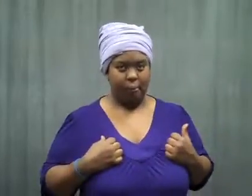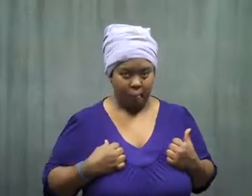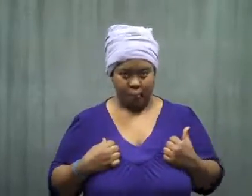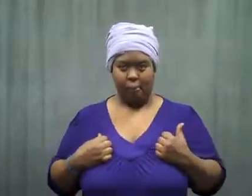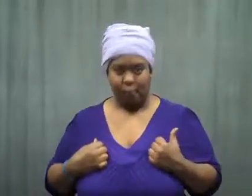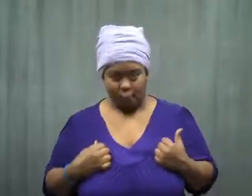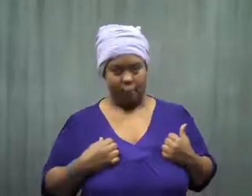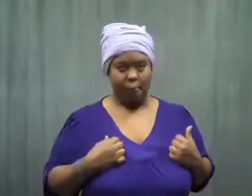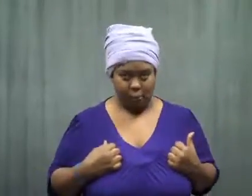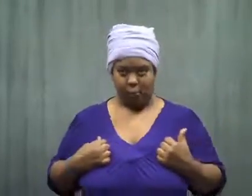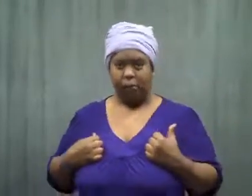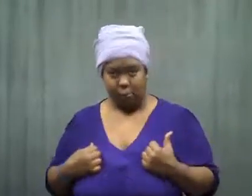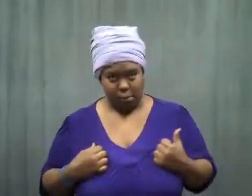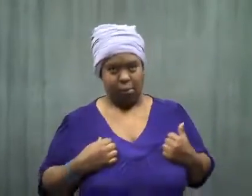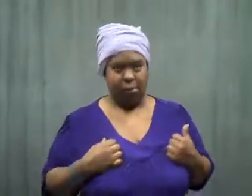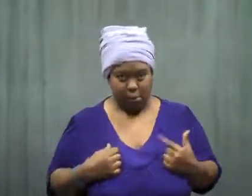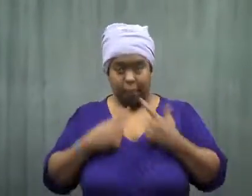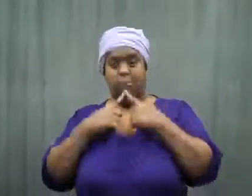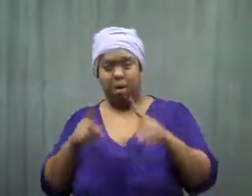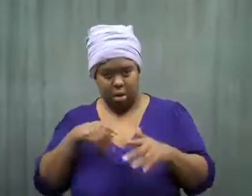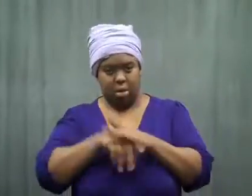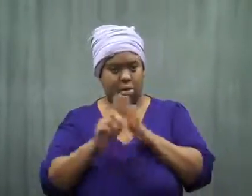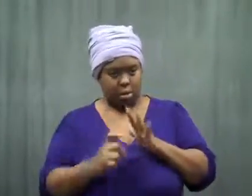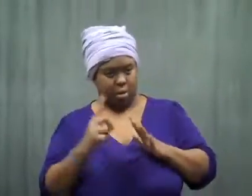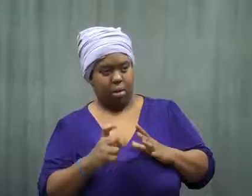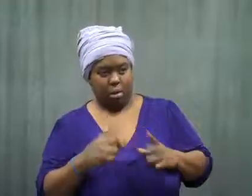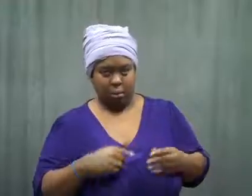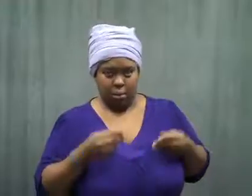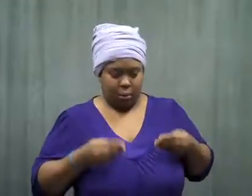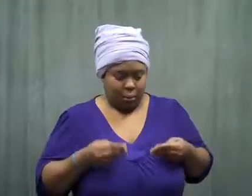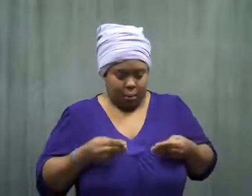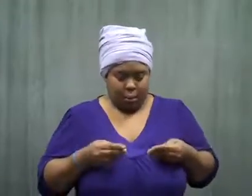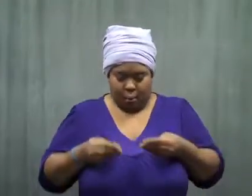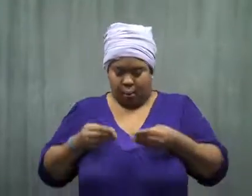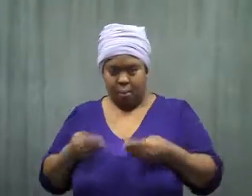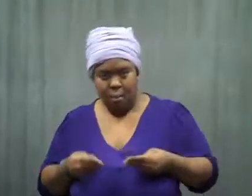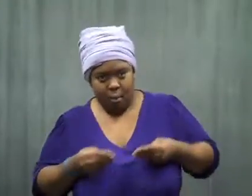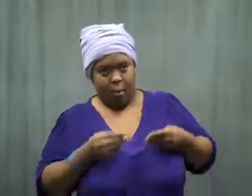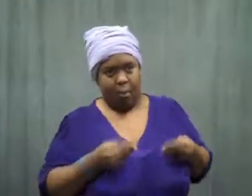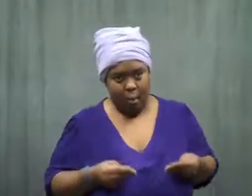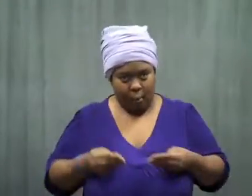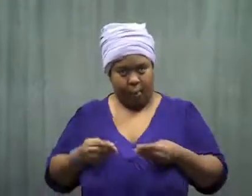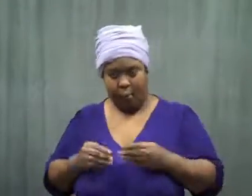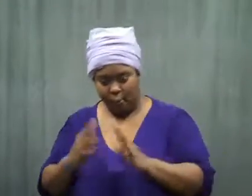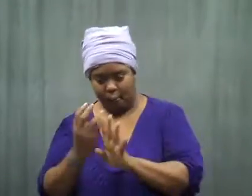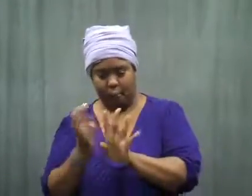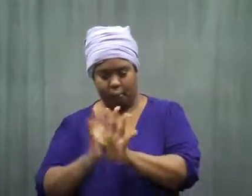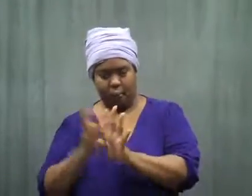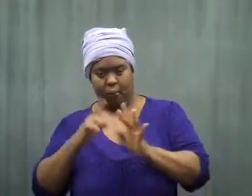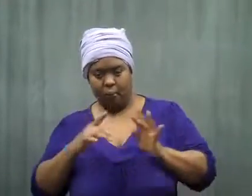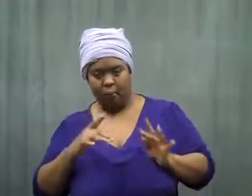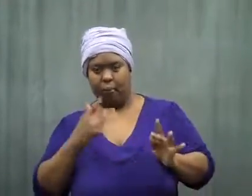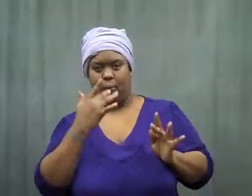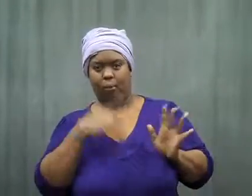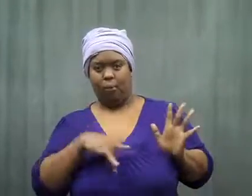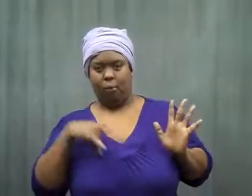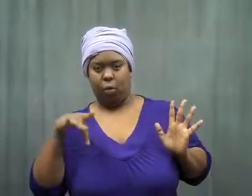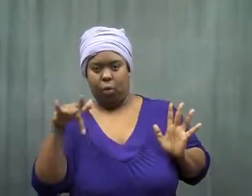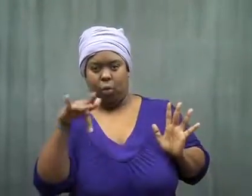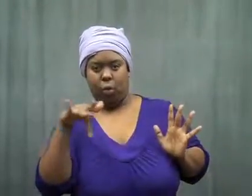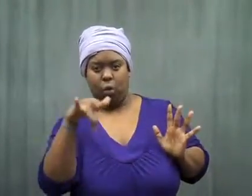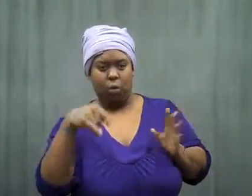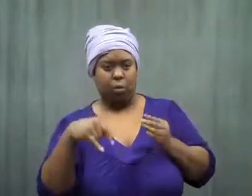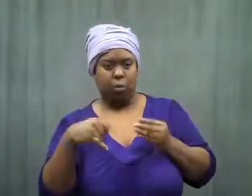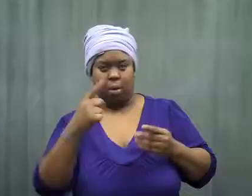I trudged back into the station with my precious printed ticket to get in line.